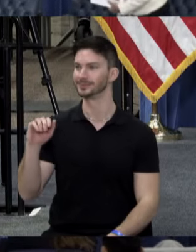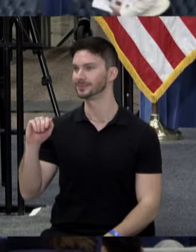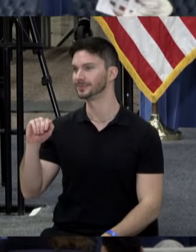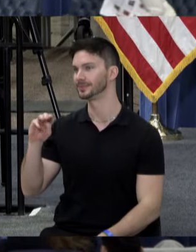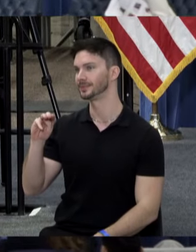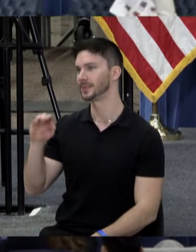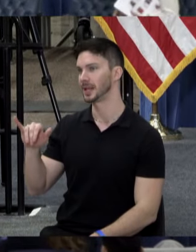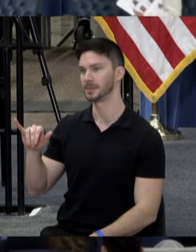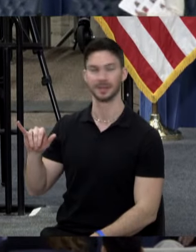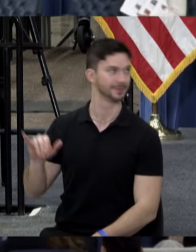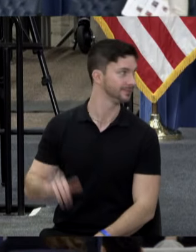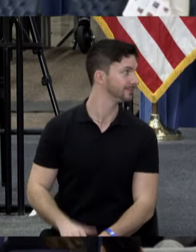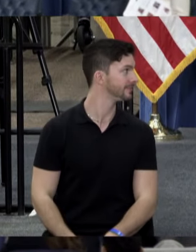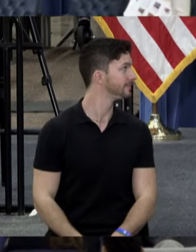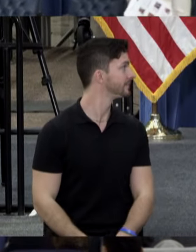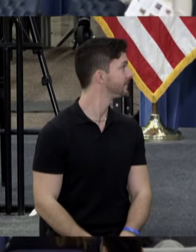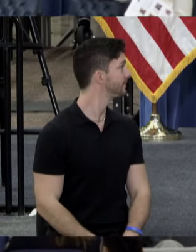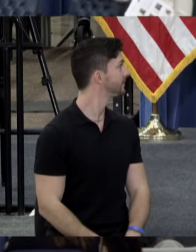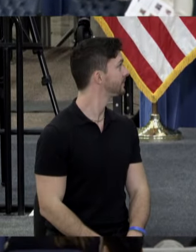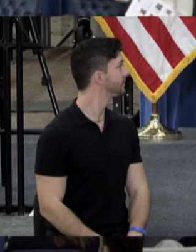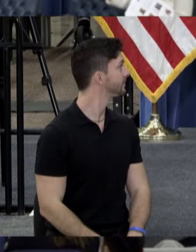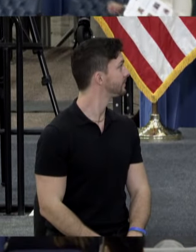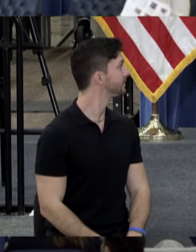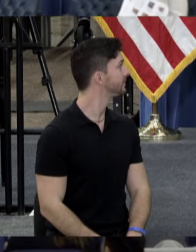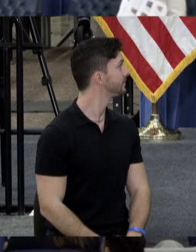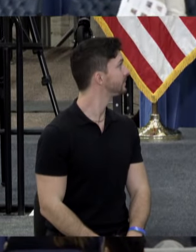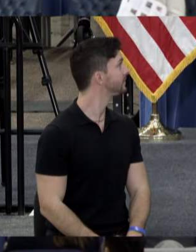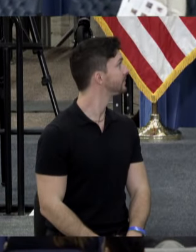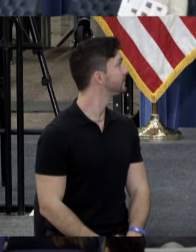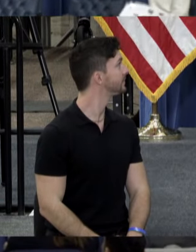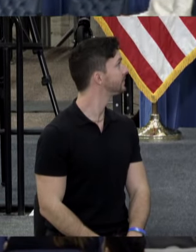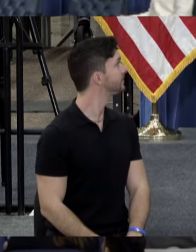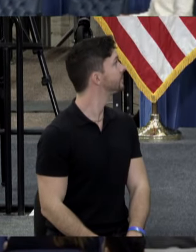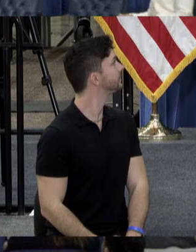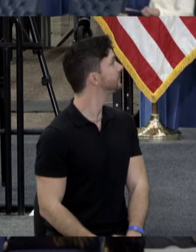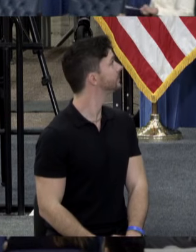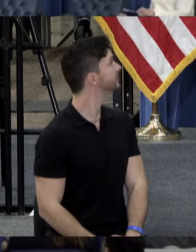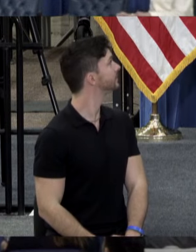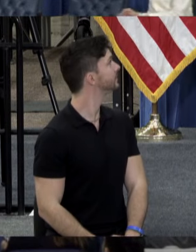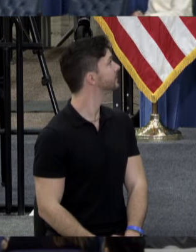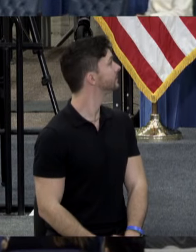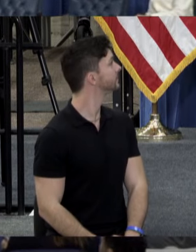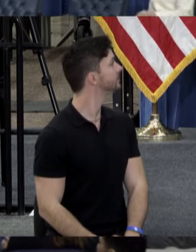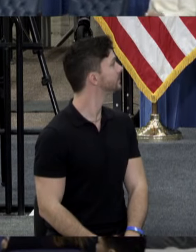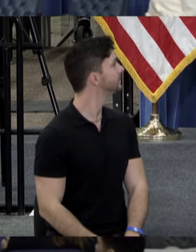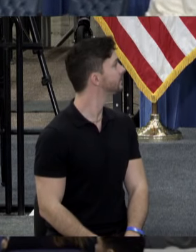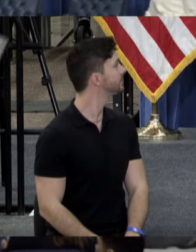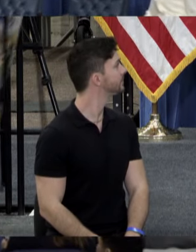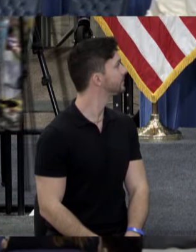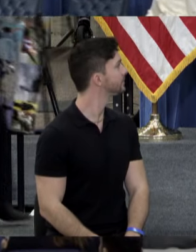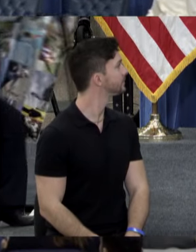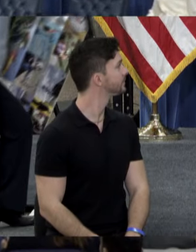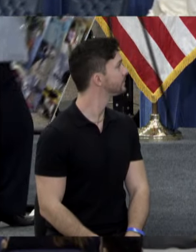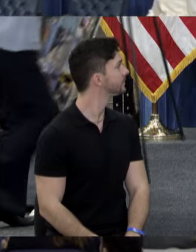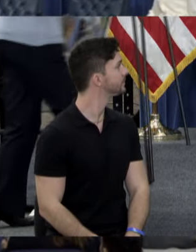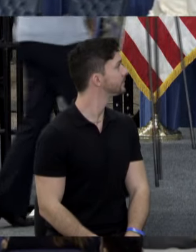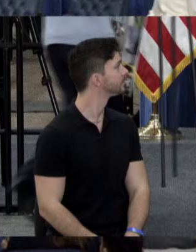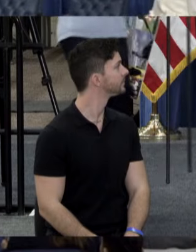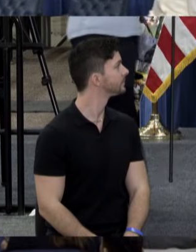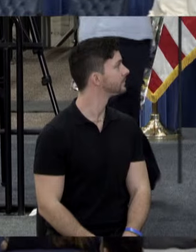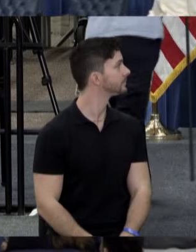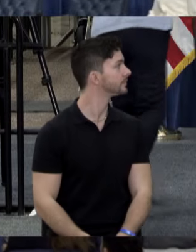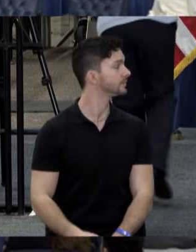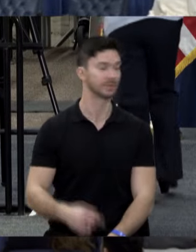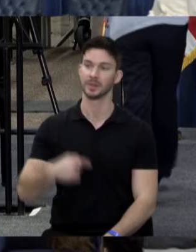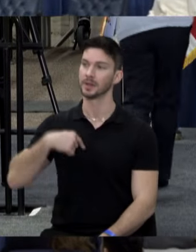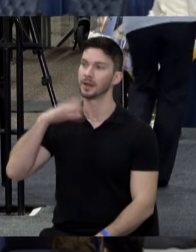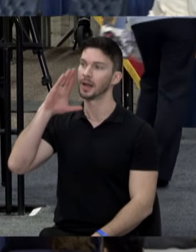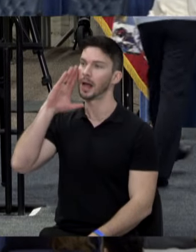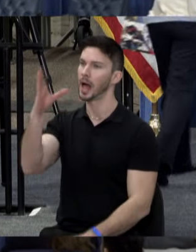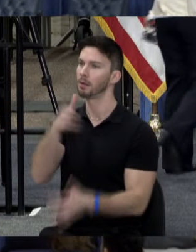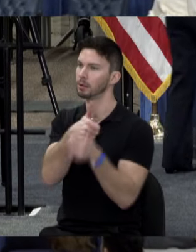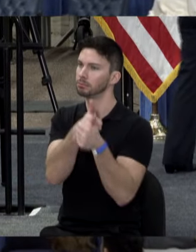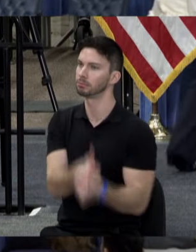Jean Goldie Sanitate: I'm going to use my notes because I have a TBI,